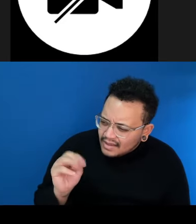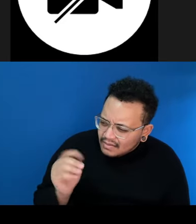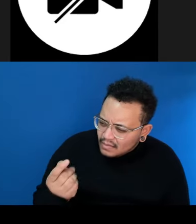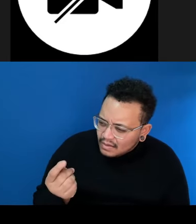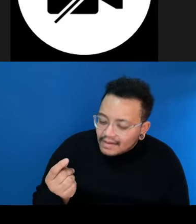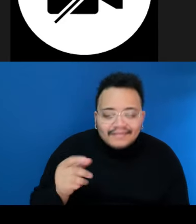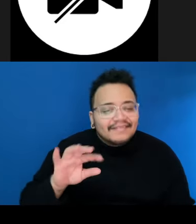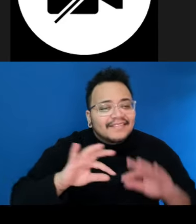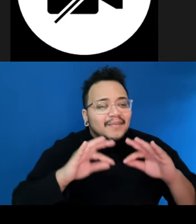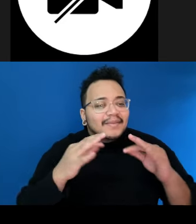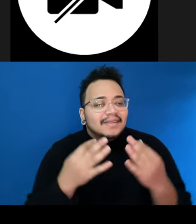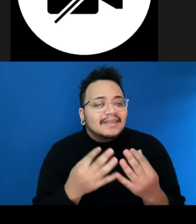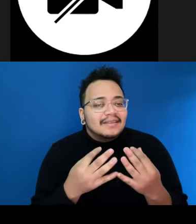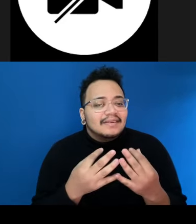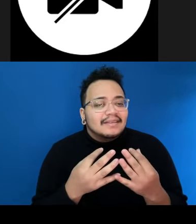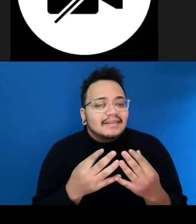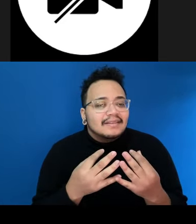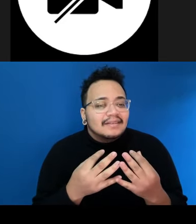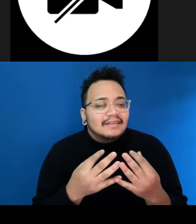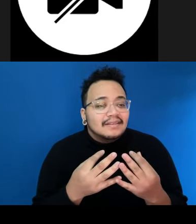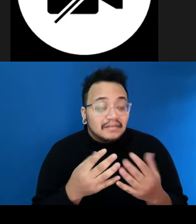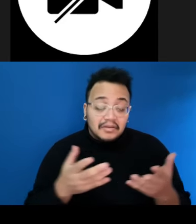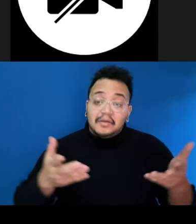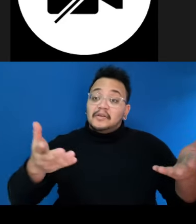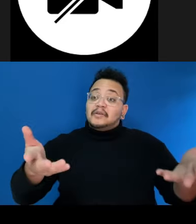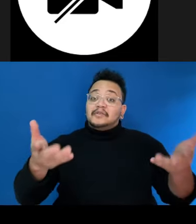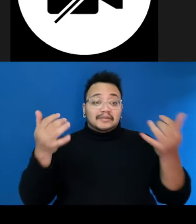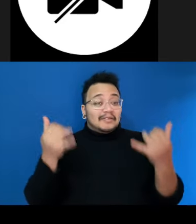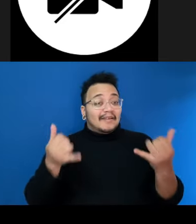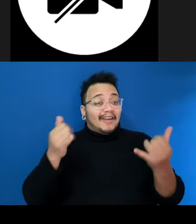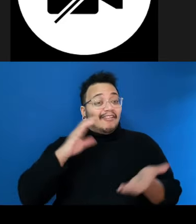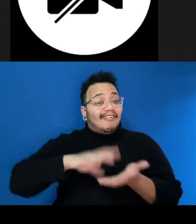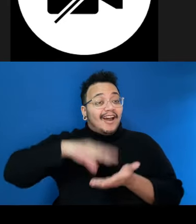"The youth have spoken and fam is a gender neutral bro."